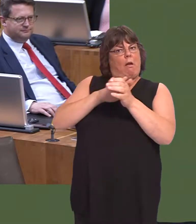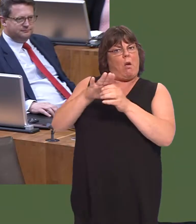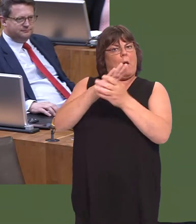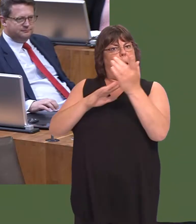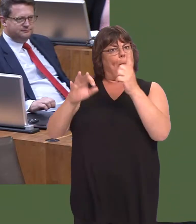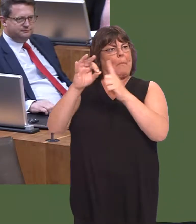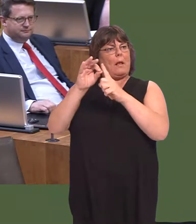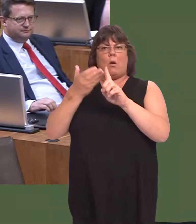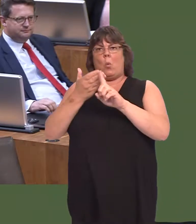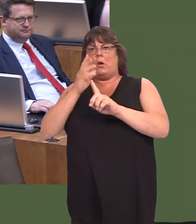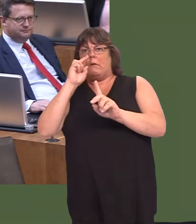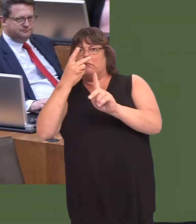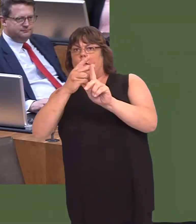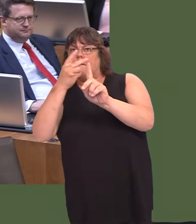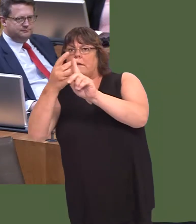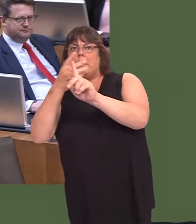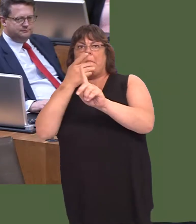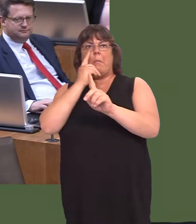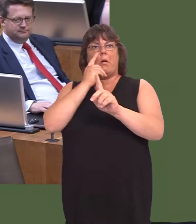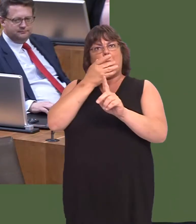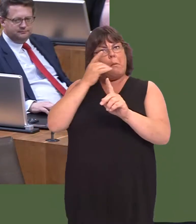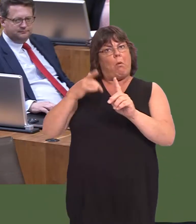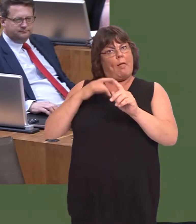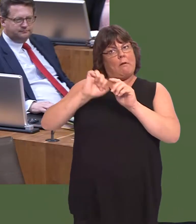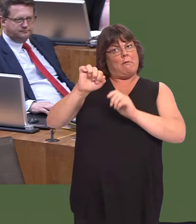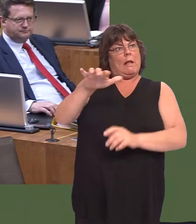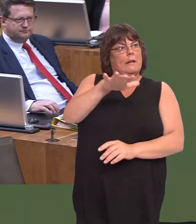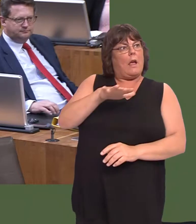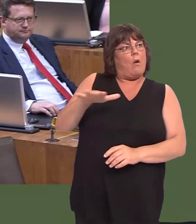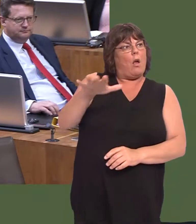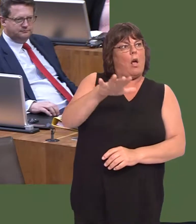He went to comfort many people who were his constituents, and he expressed the anger of